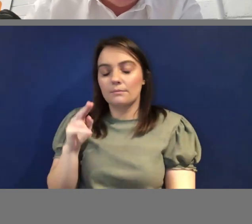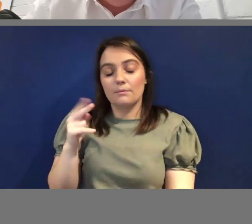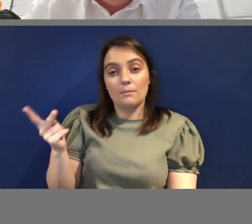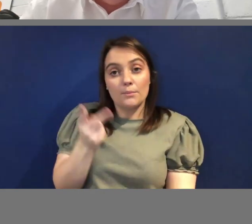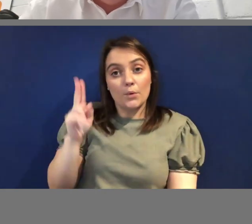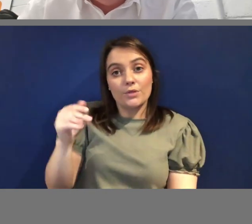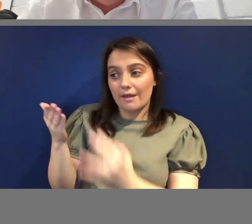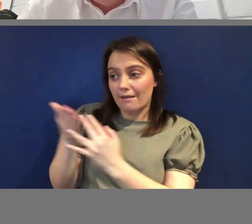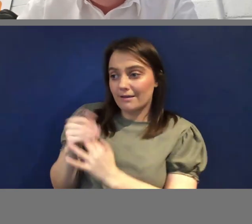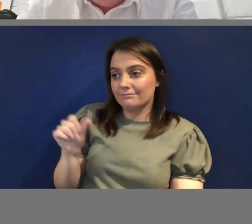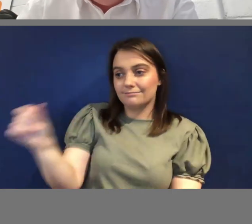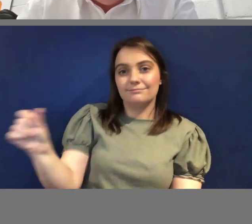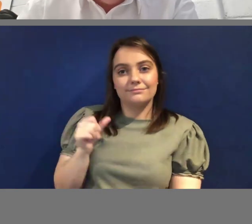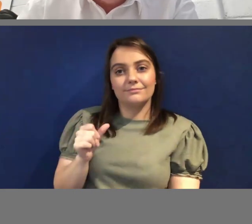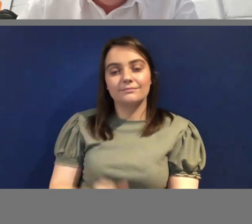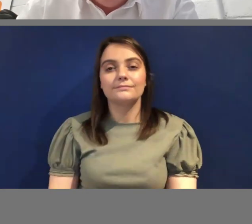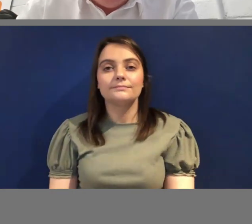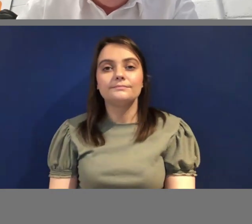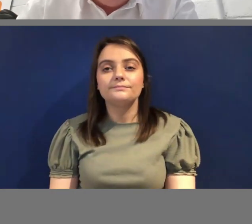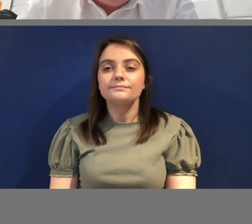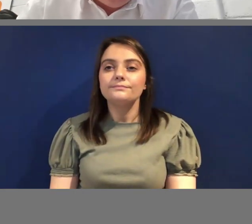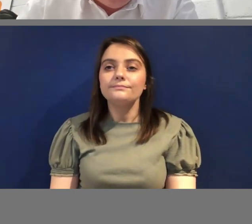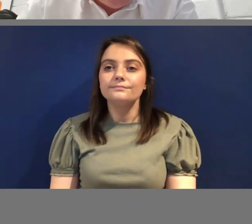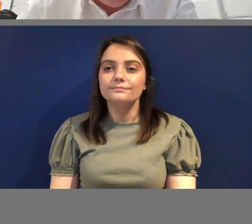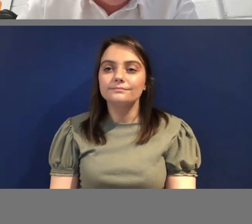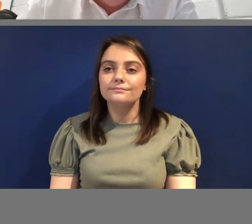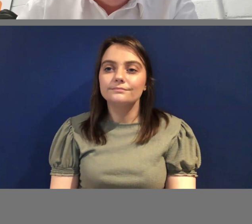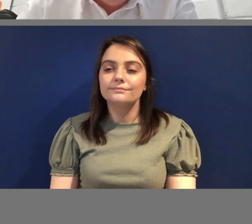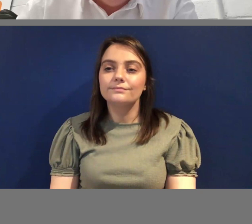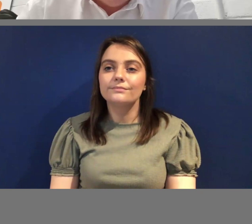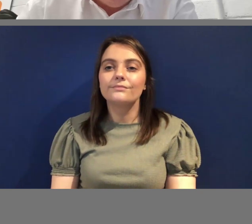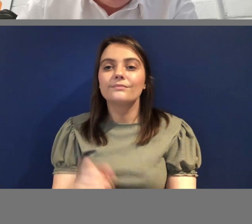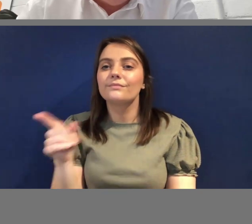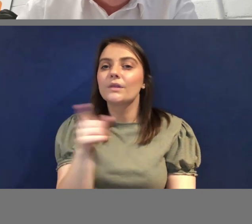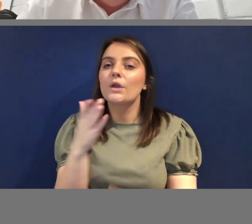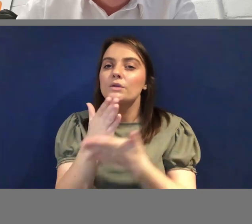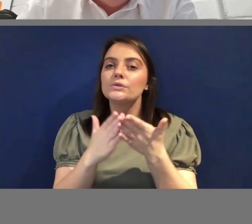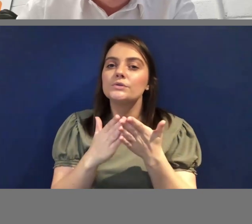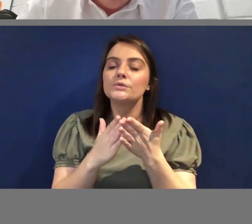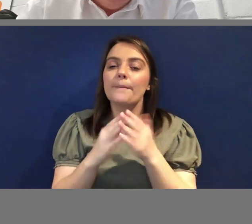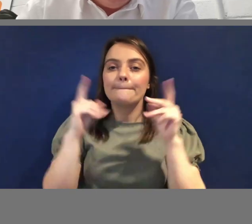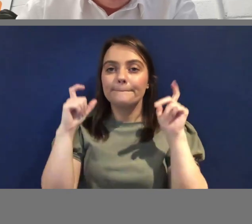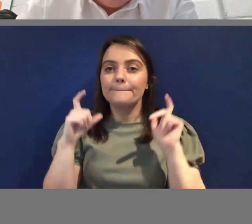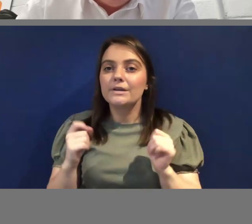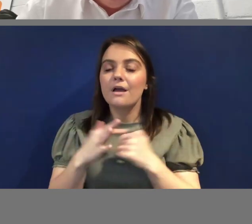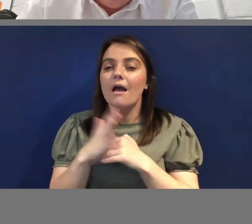standing users apologies so again here are some images of access control so on the left hand side